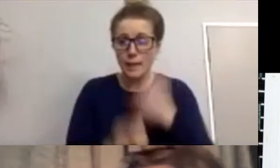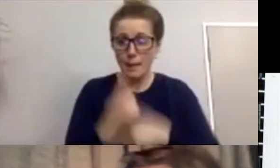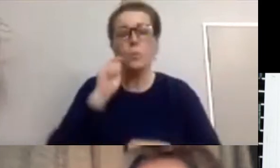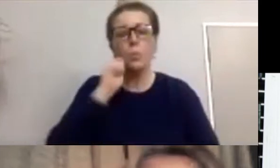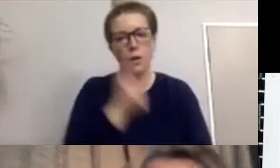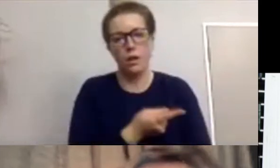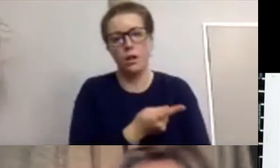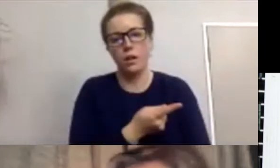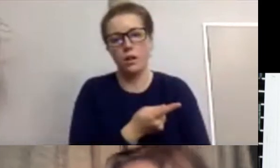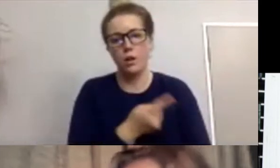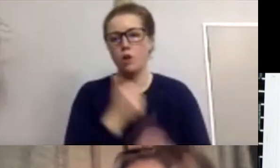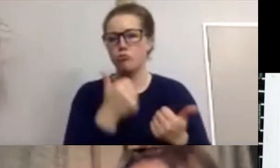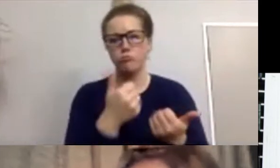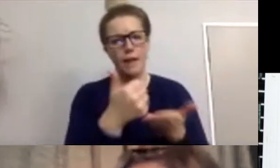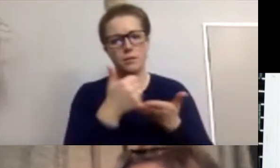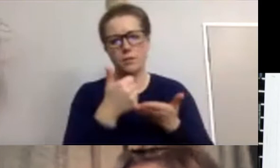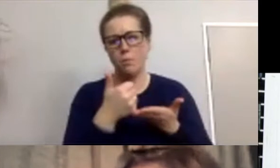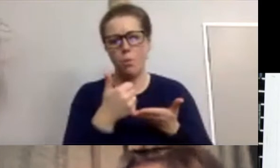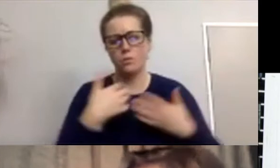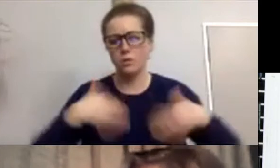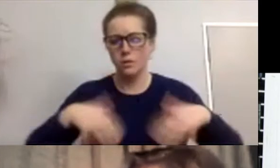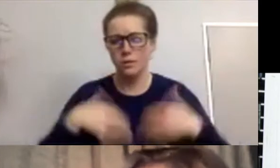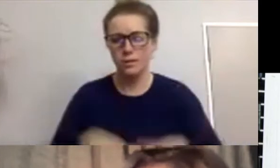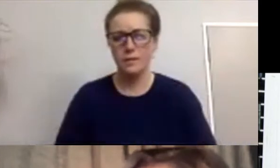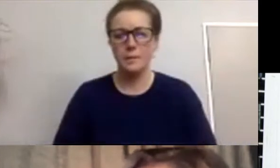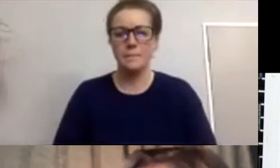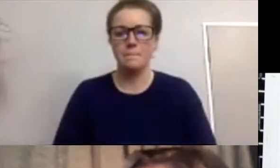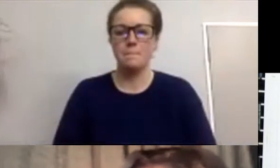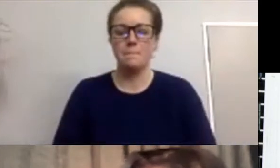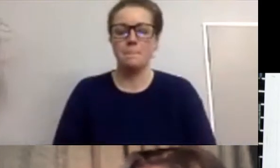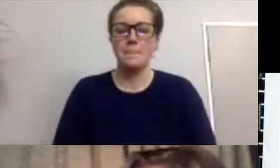They've been a great support to me.